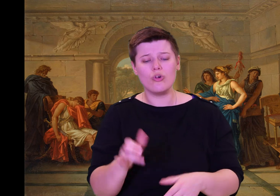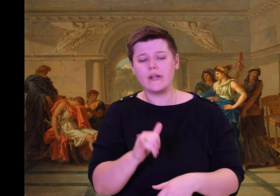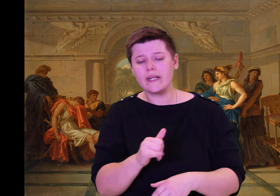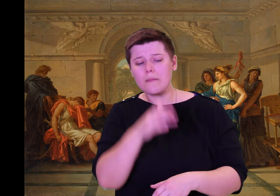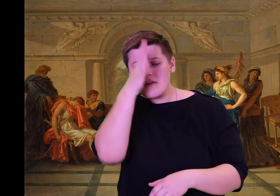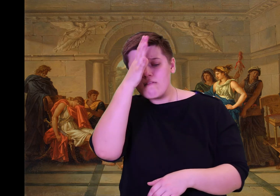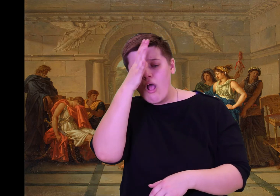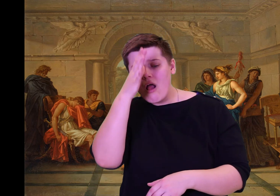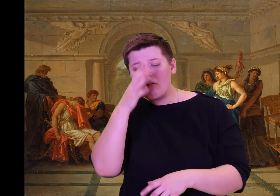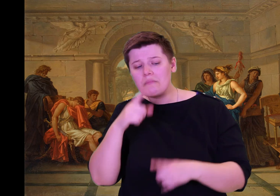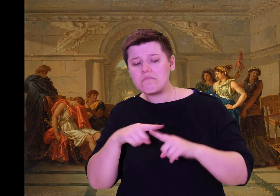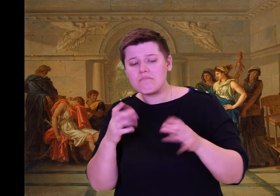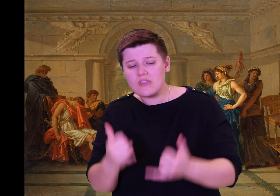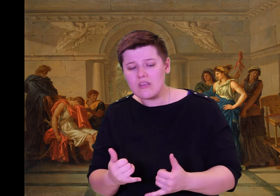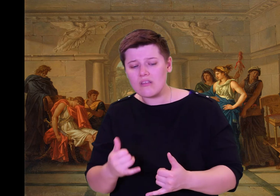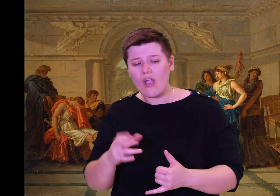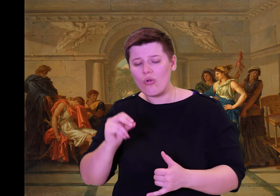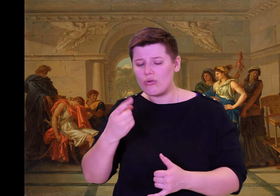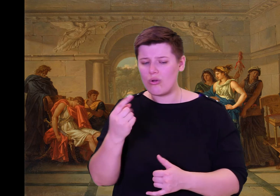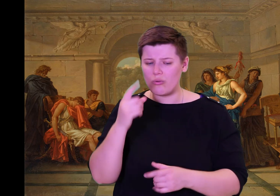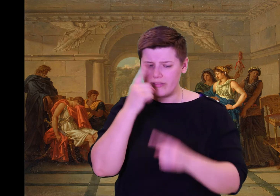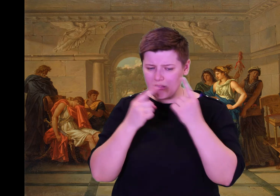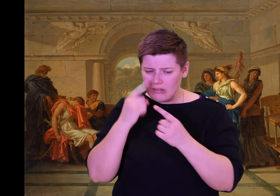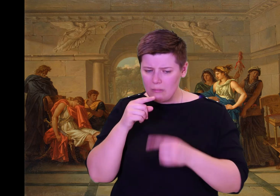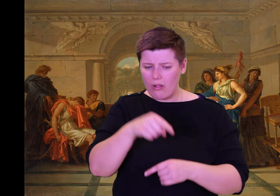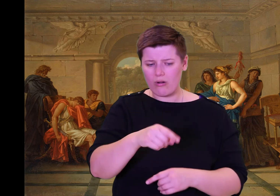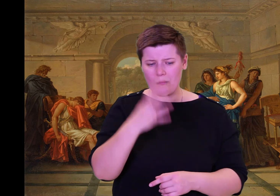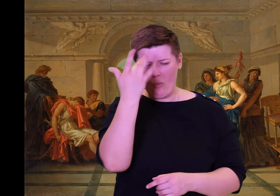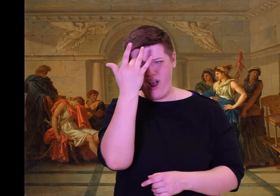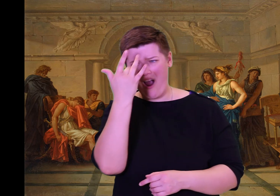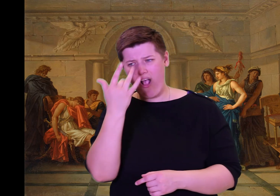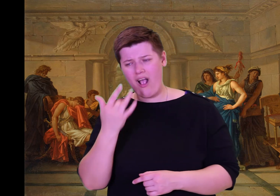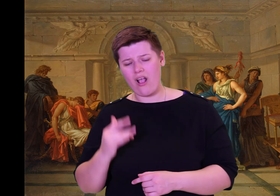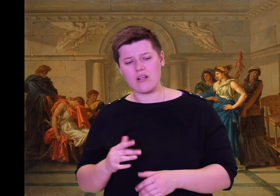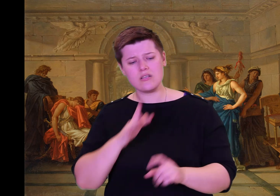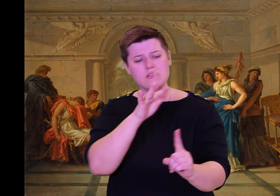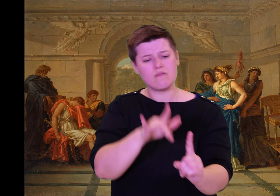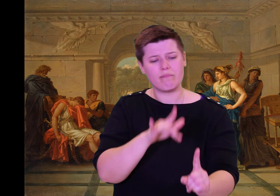that Odysseus could come and take revenge upon these suitors? Now use all